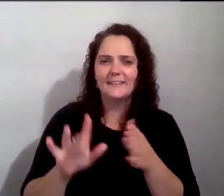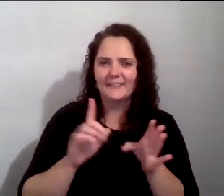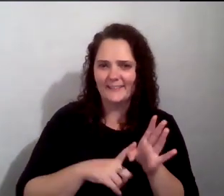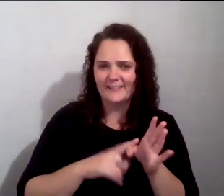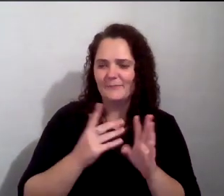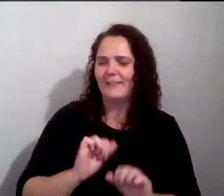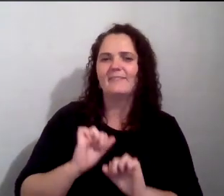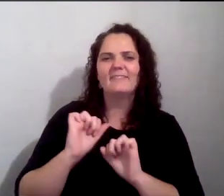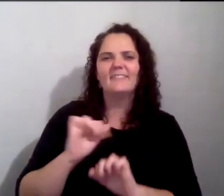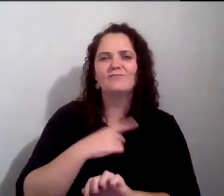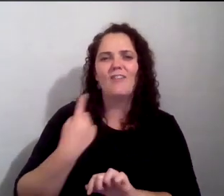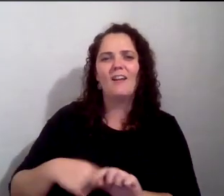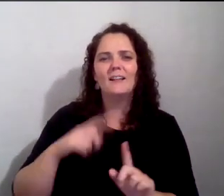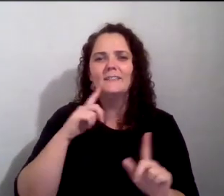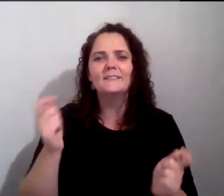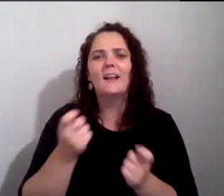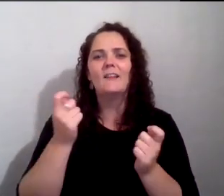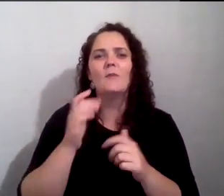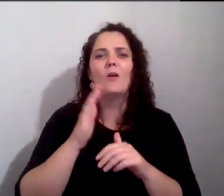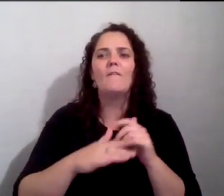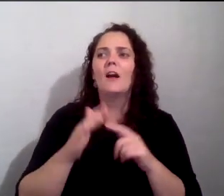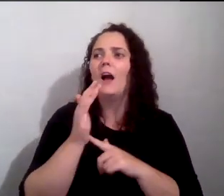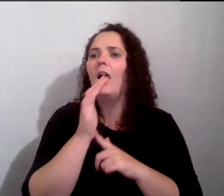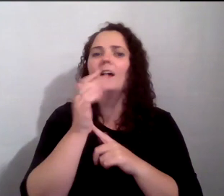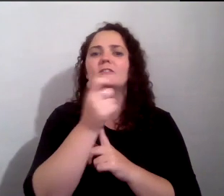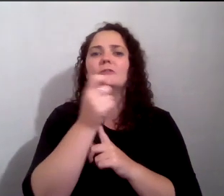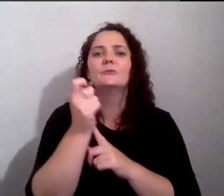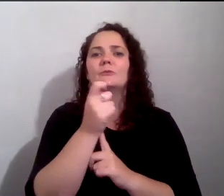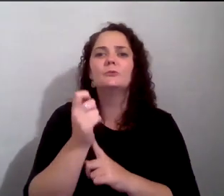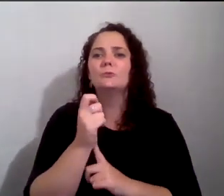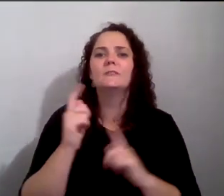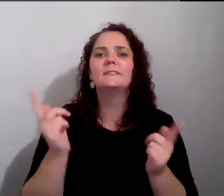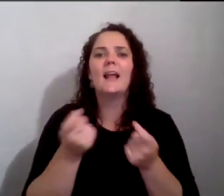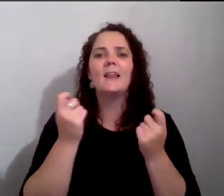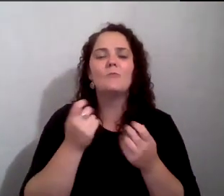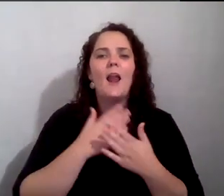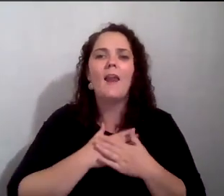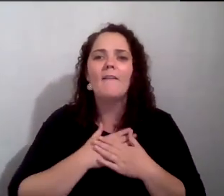against misfortune. As the story goes, the man